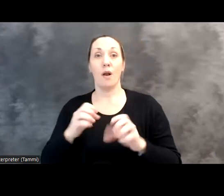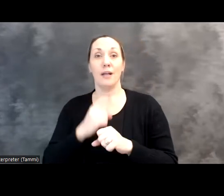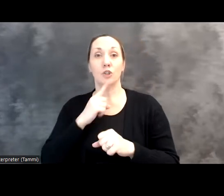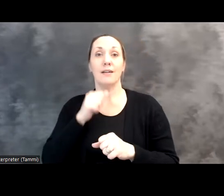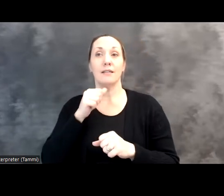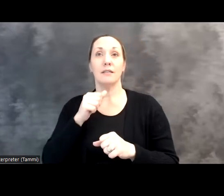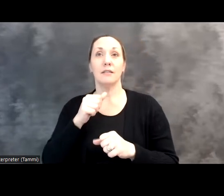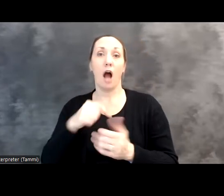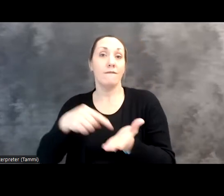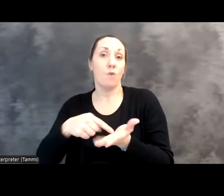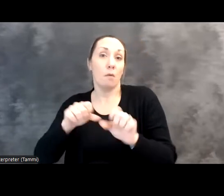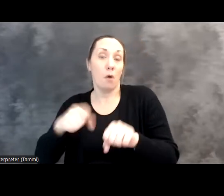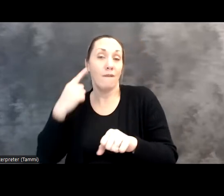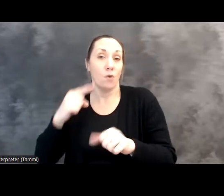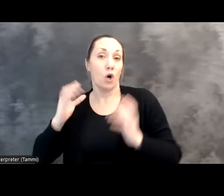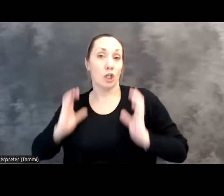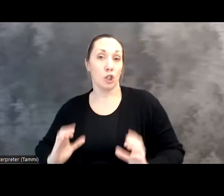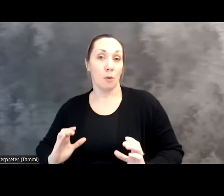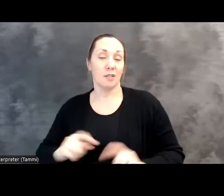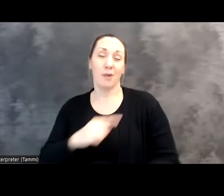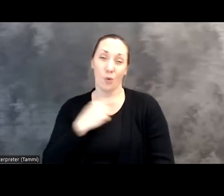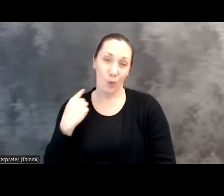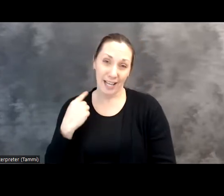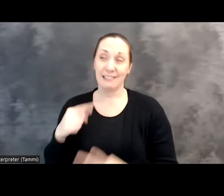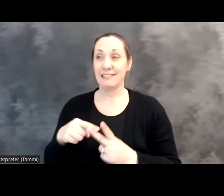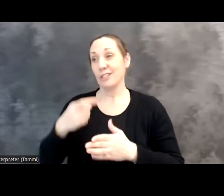examples for investment